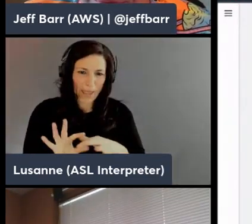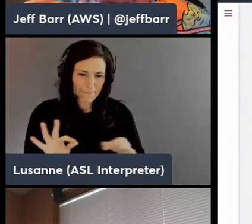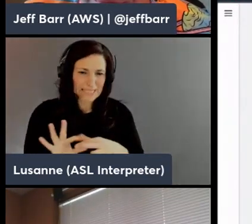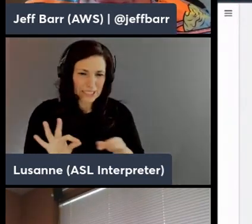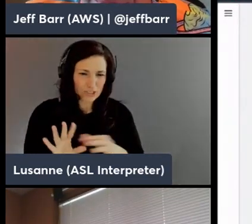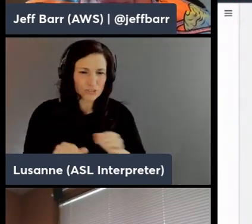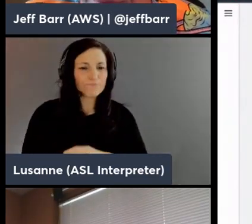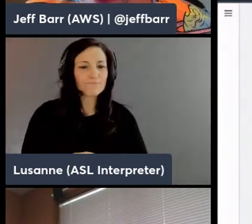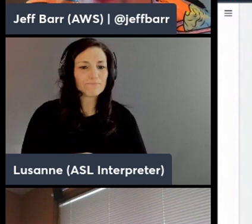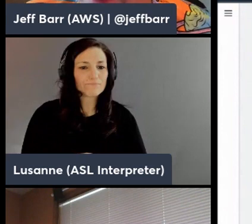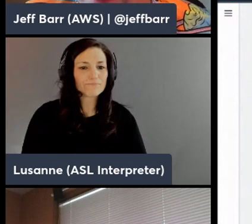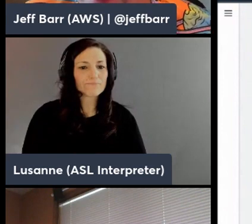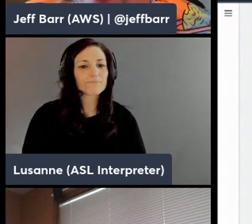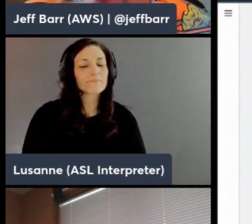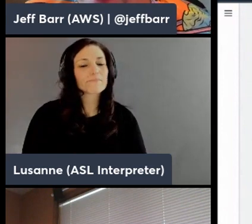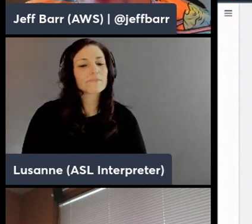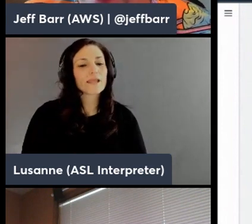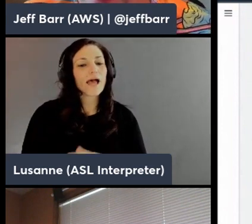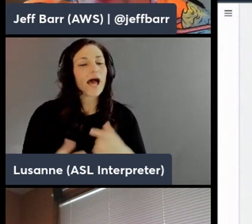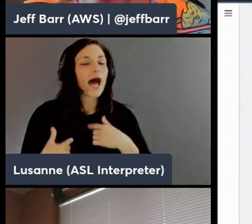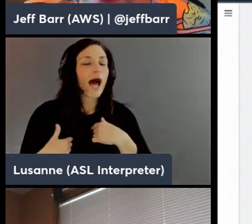and I'm gonna tell it that the other players scored